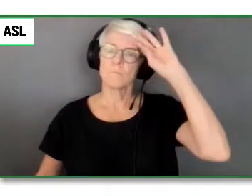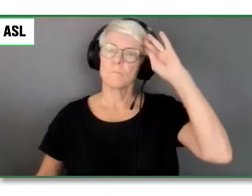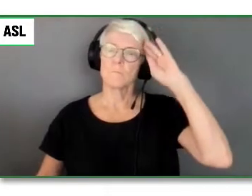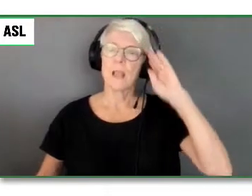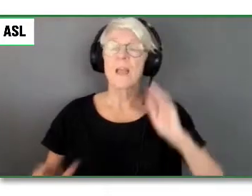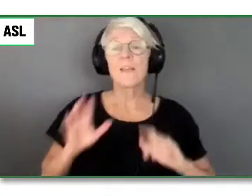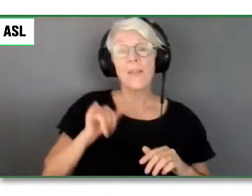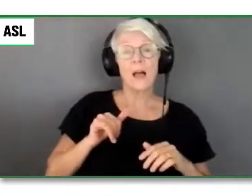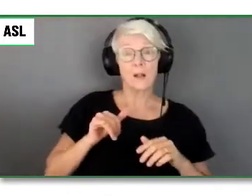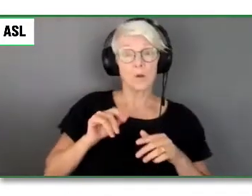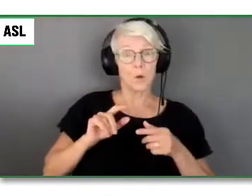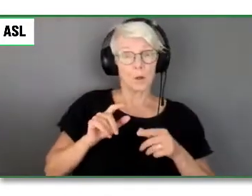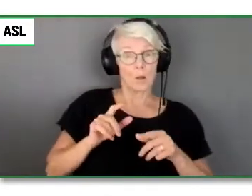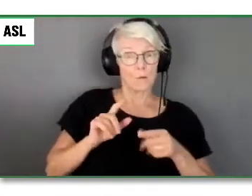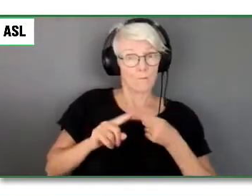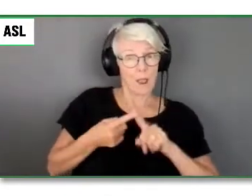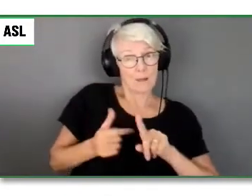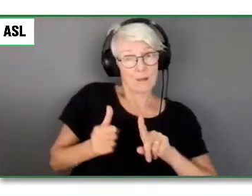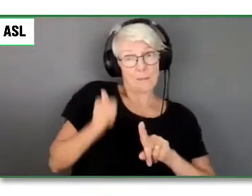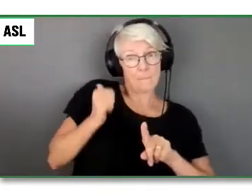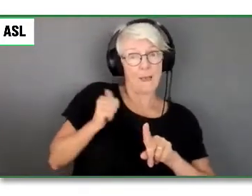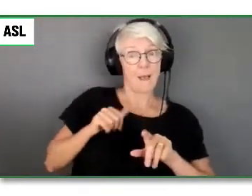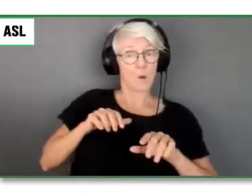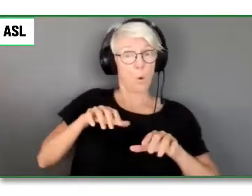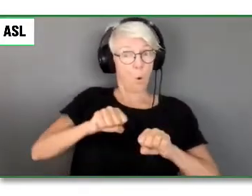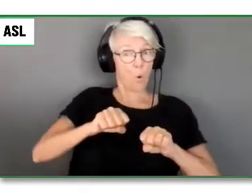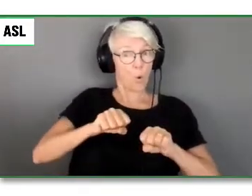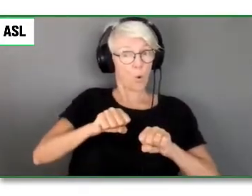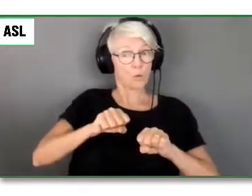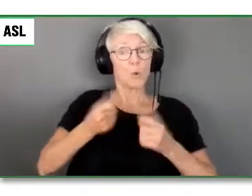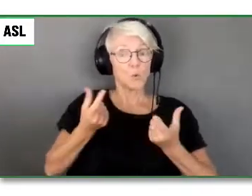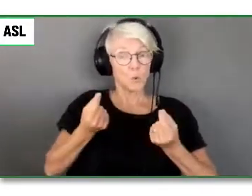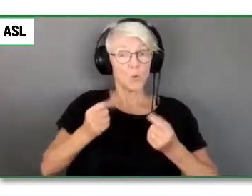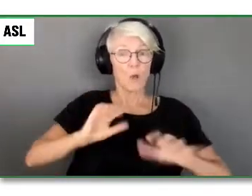at the back would do a fireman's throw and his wife would catch me on the other